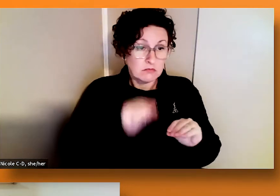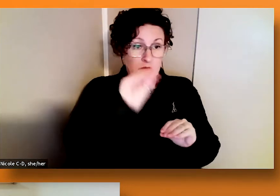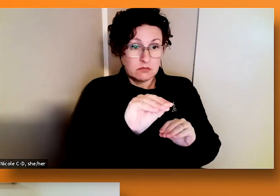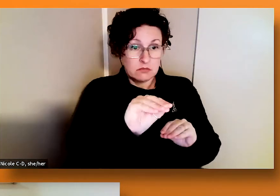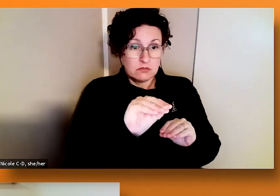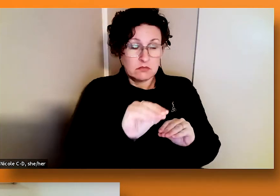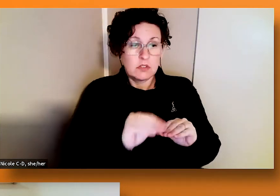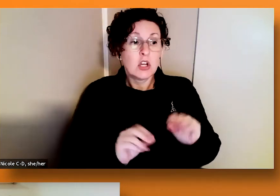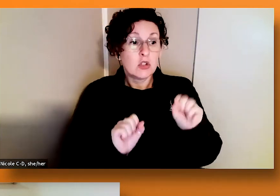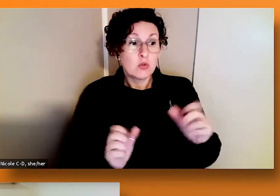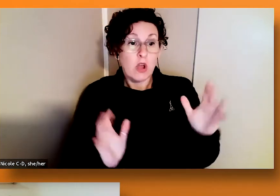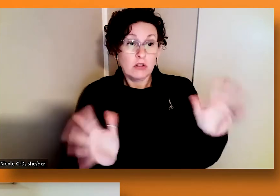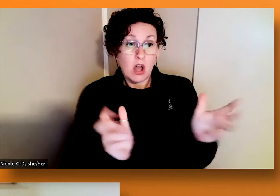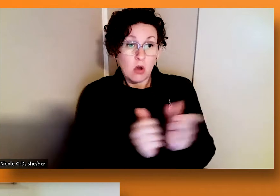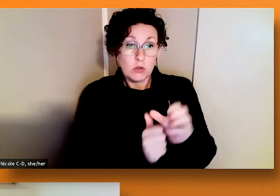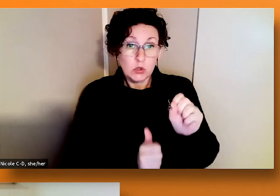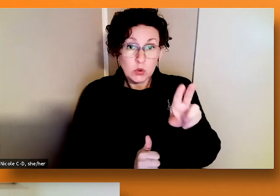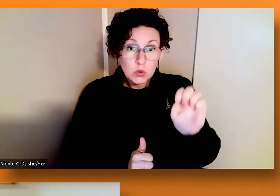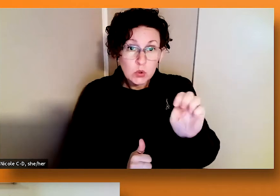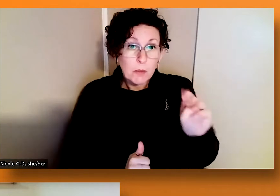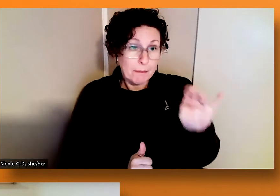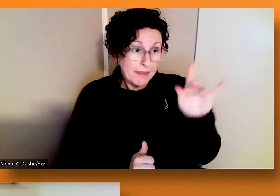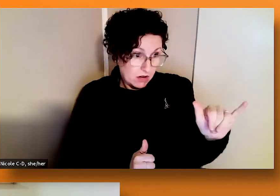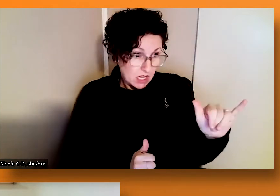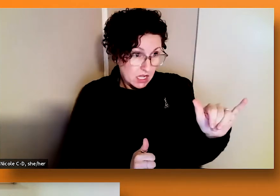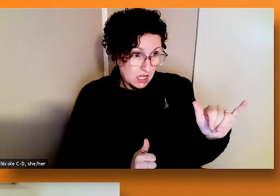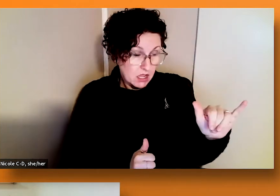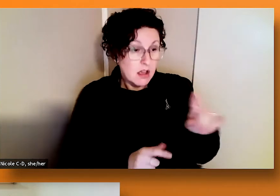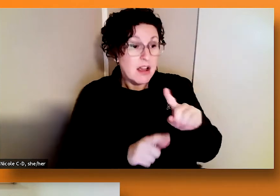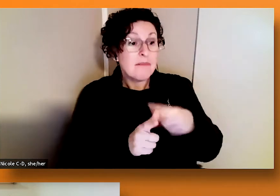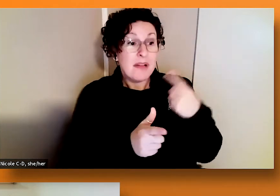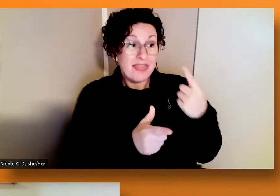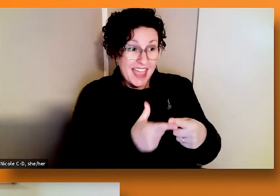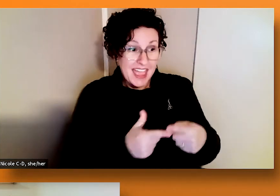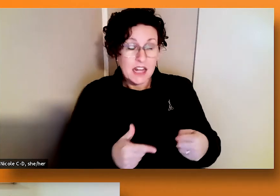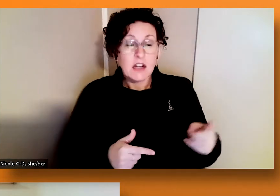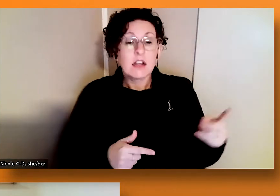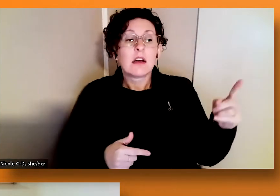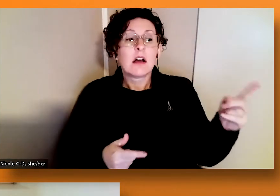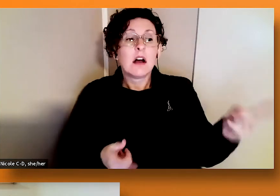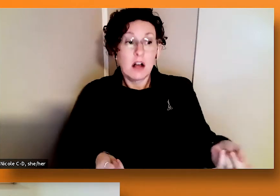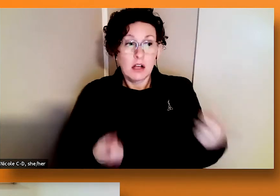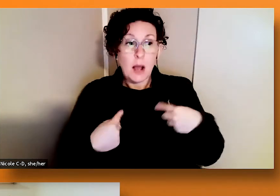you could talk about it with Sue or Mary and discuss it initially, but then that's where I would come in